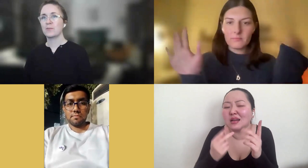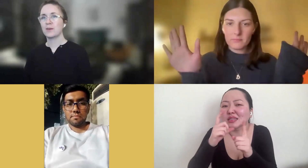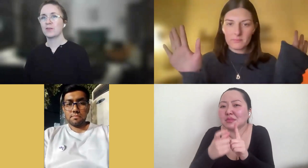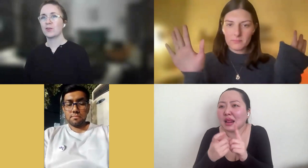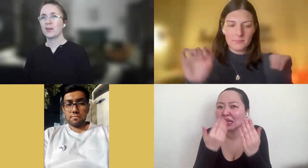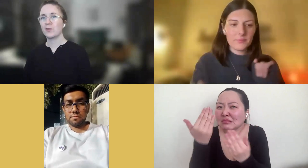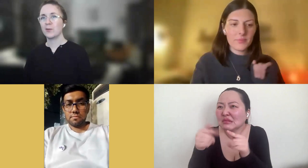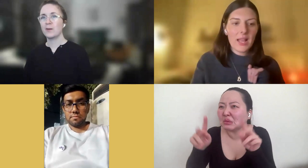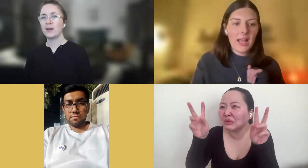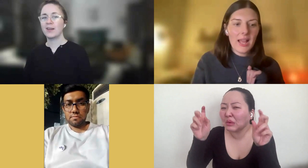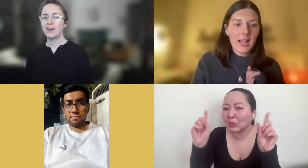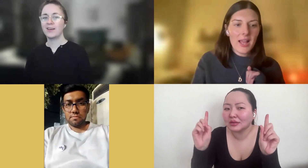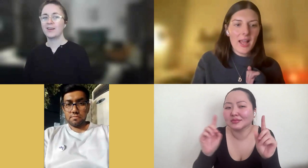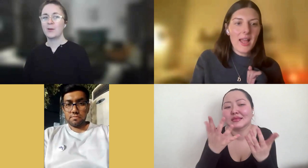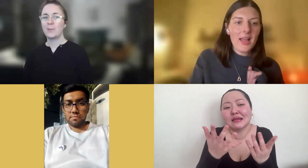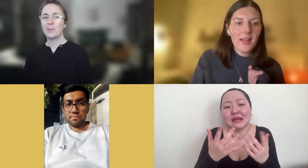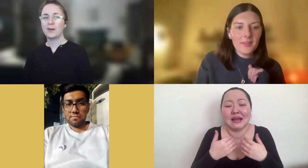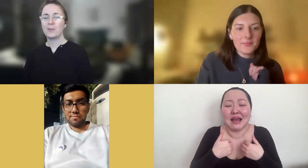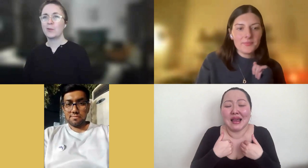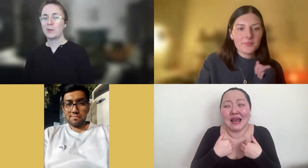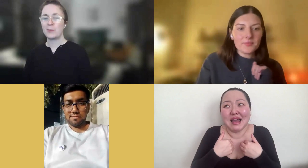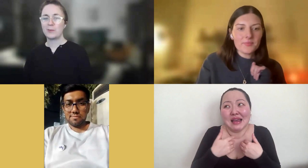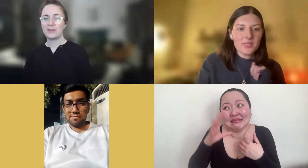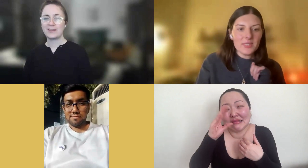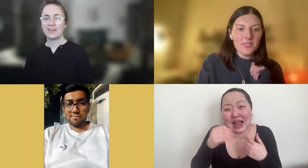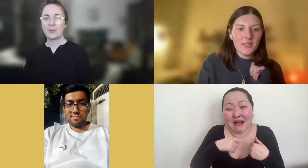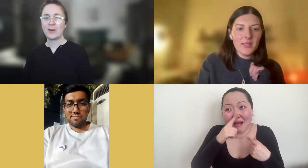I have my press people saying things. Absolutely not.